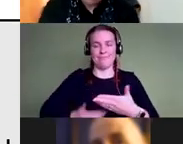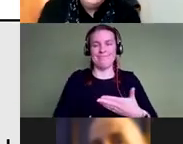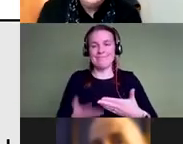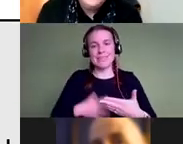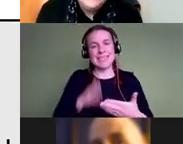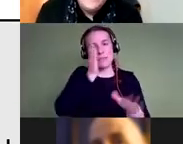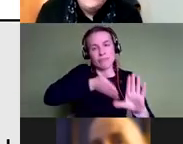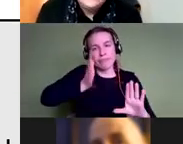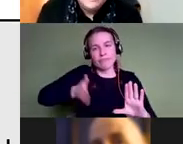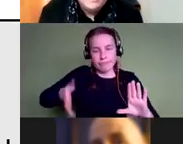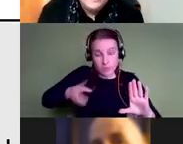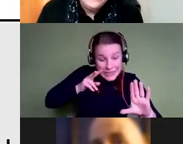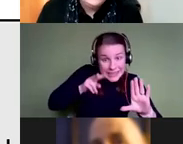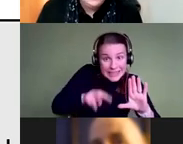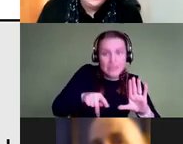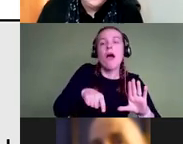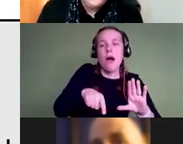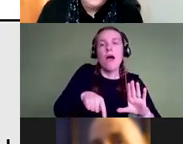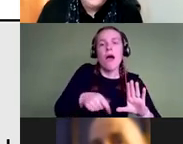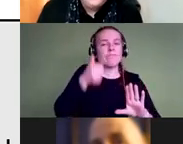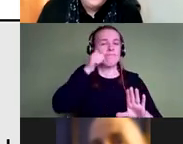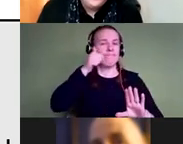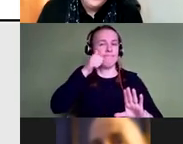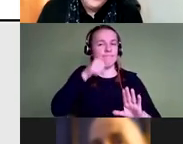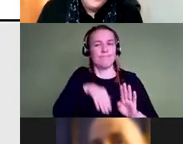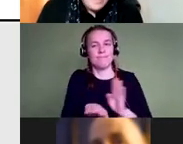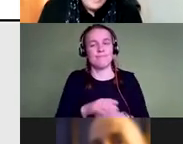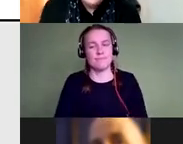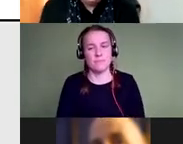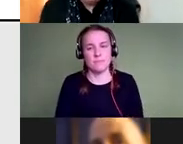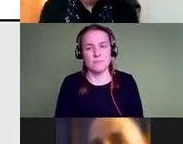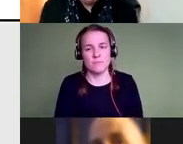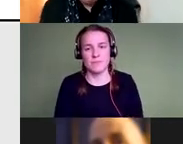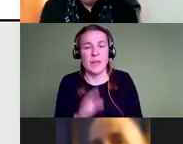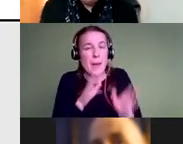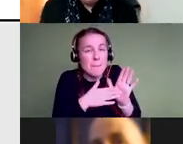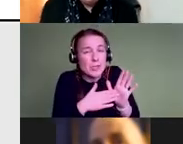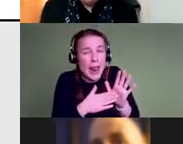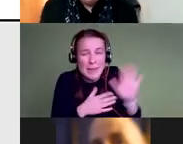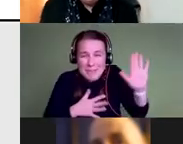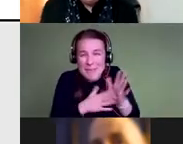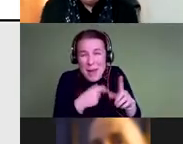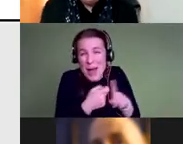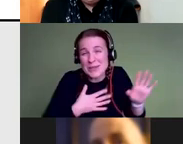gates should not exceed 30 neurons and gate should have clear visibility between 500 mm and 1500 mm above ground